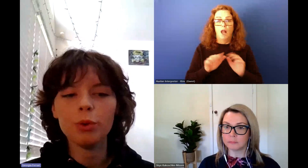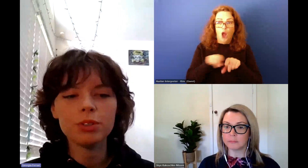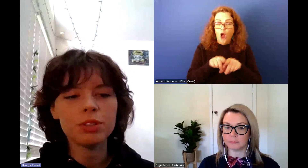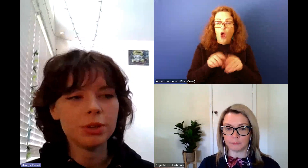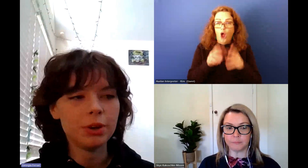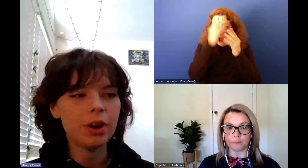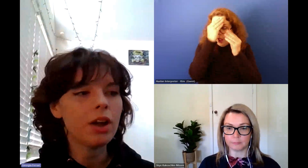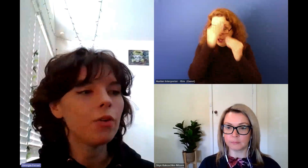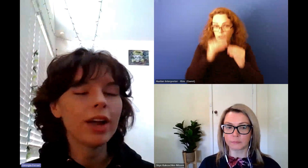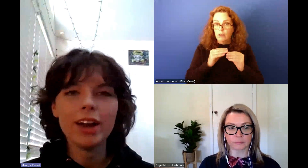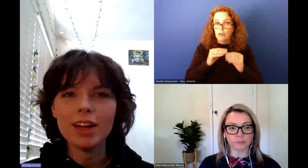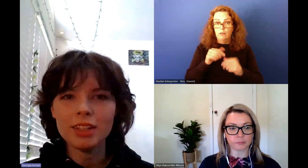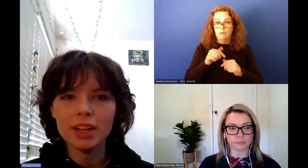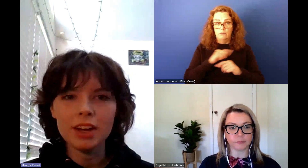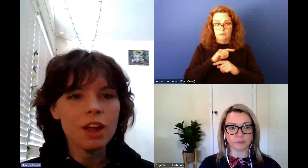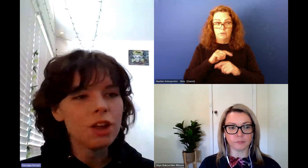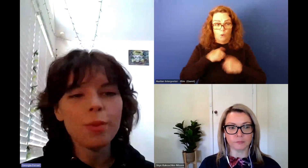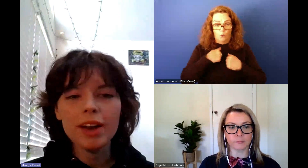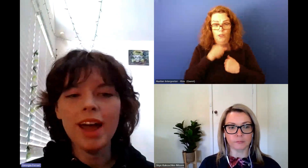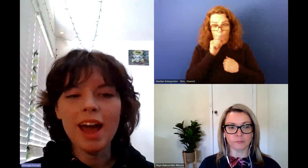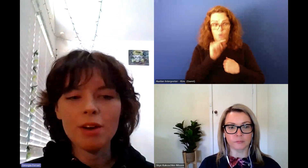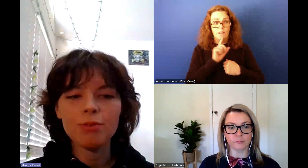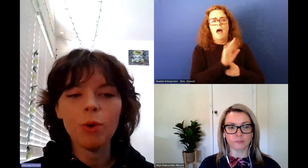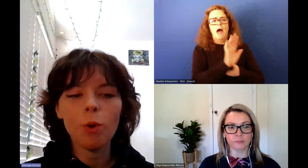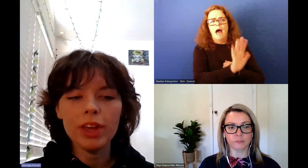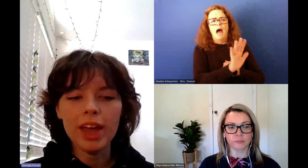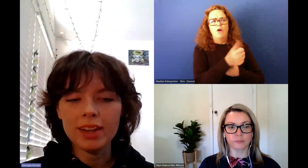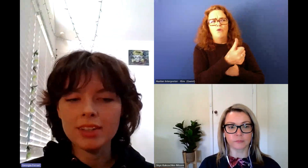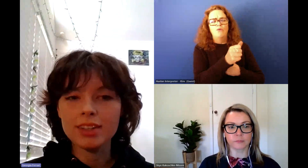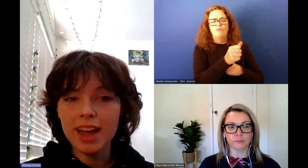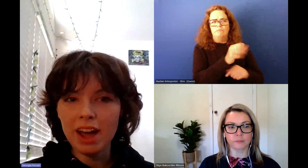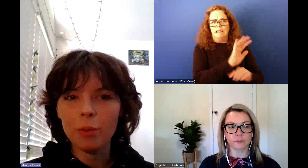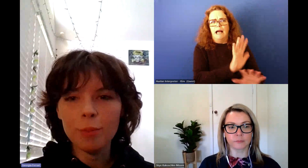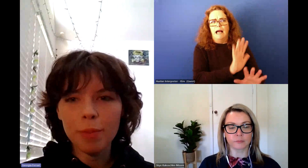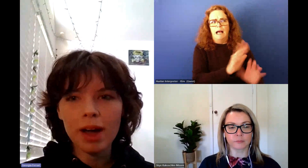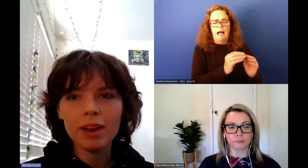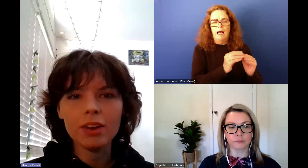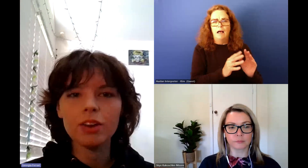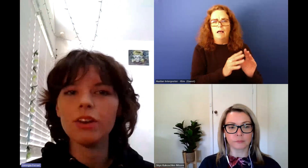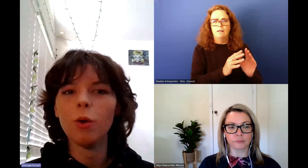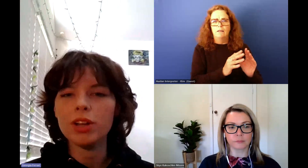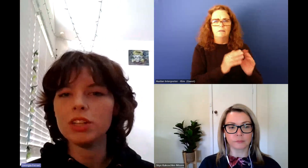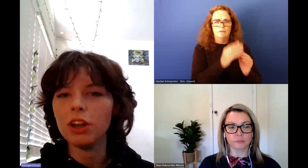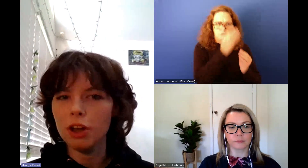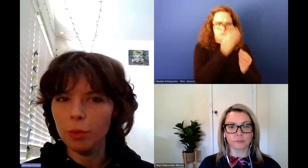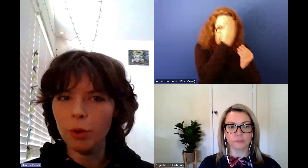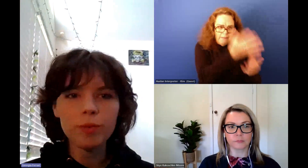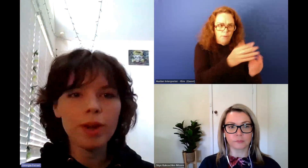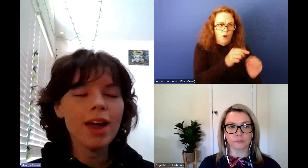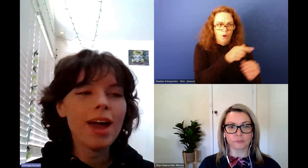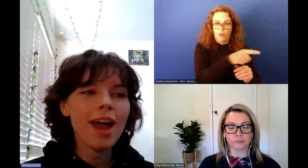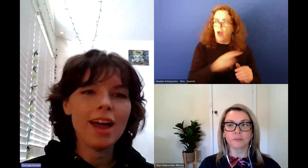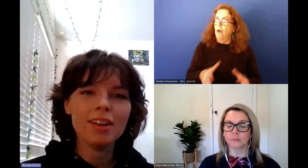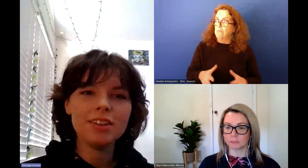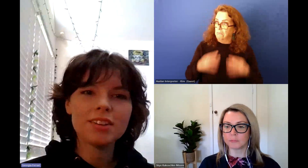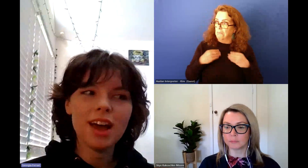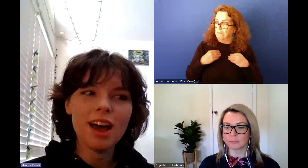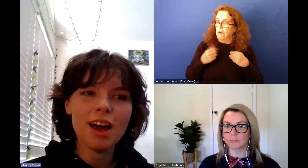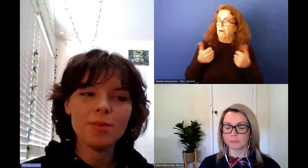important to recognise that you mightn't have all the answers now but you can always learn more and